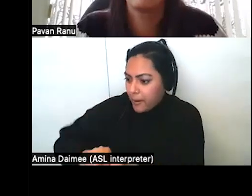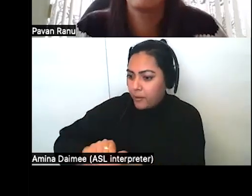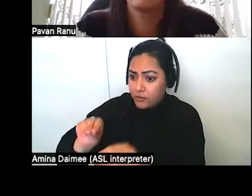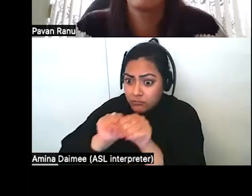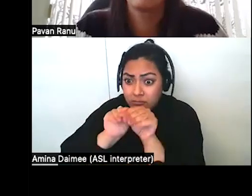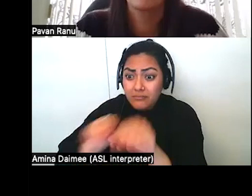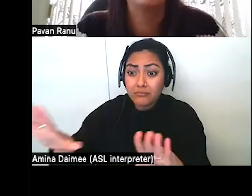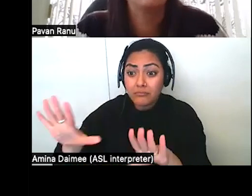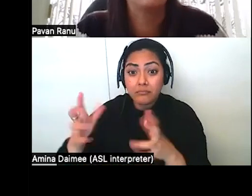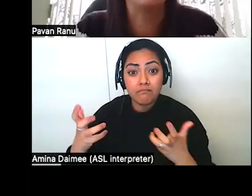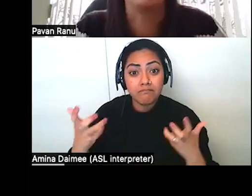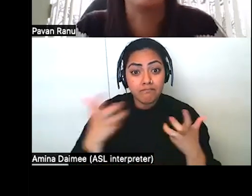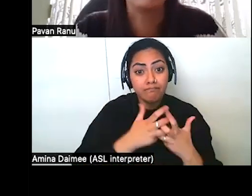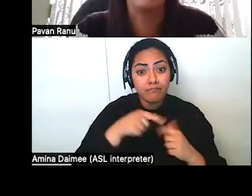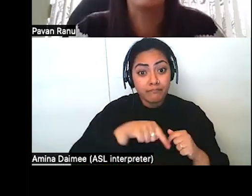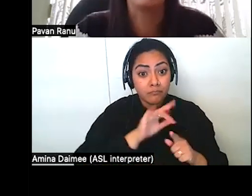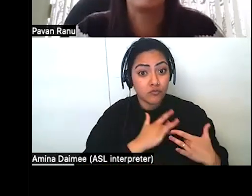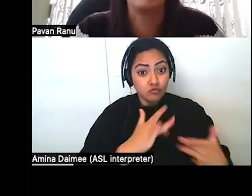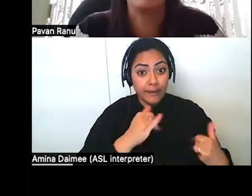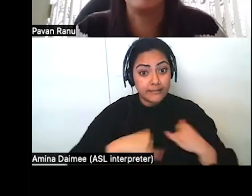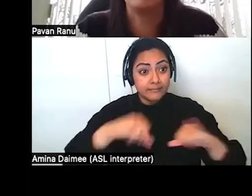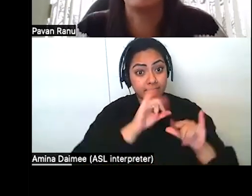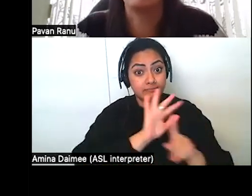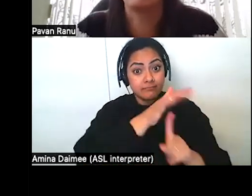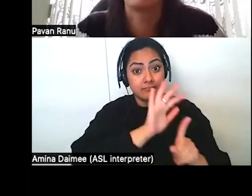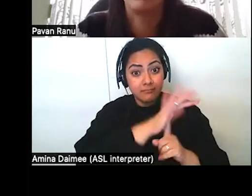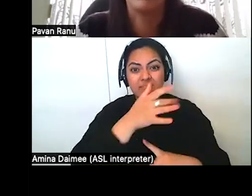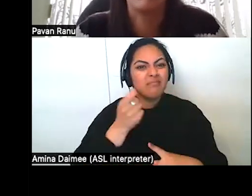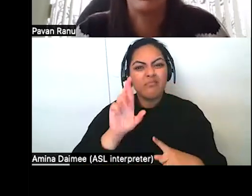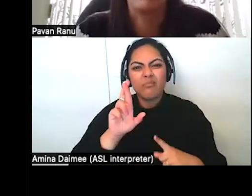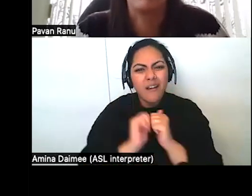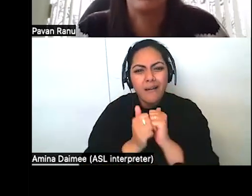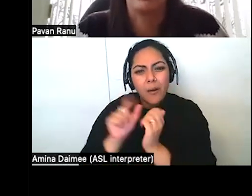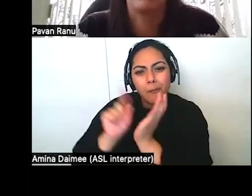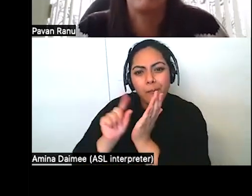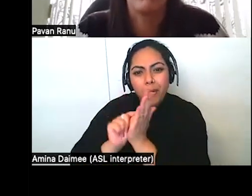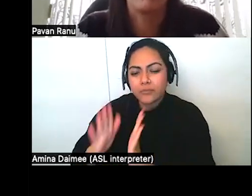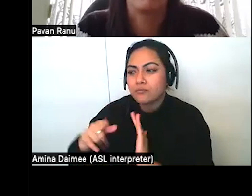Pavan: I don't think so, because I think originally what we were talking about were modern